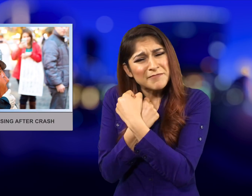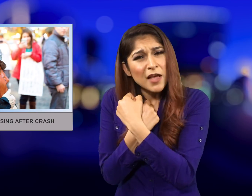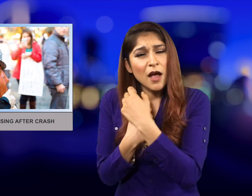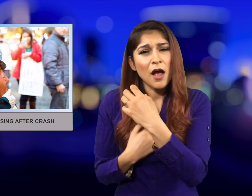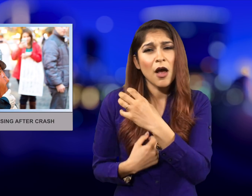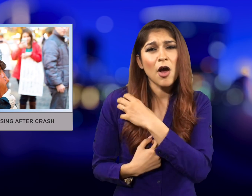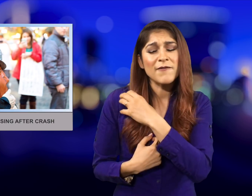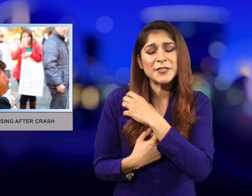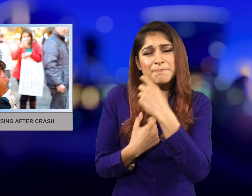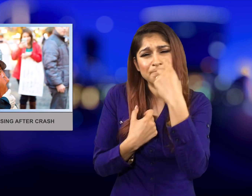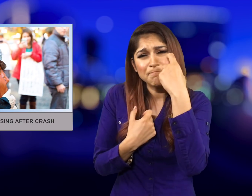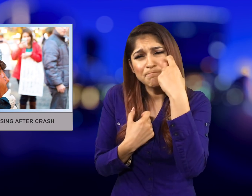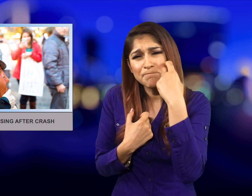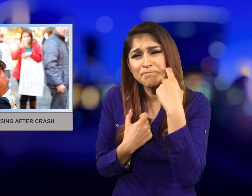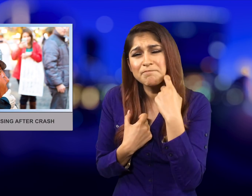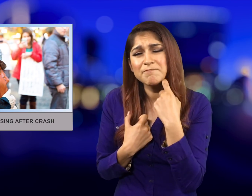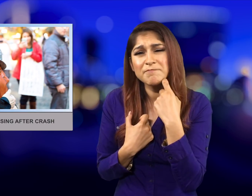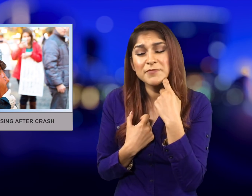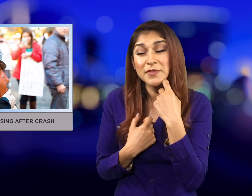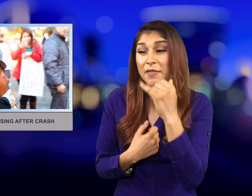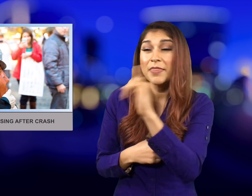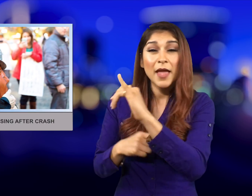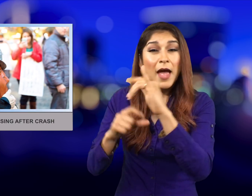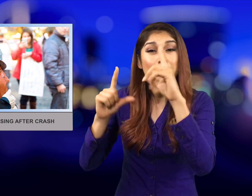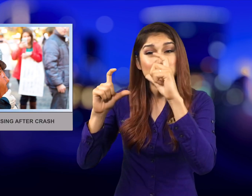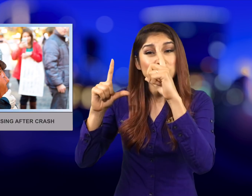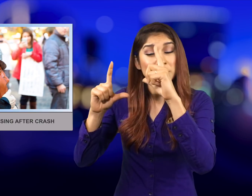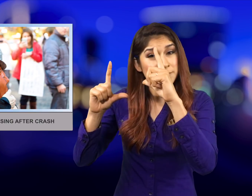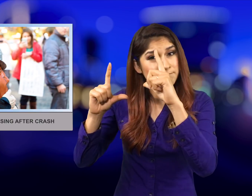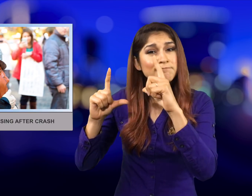In the picture he's hugging a police officer as tears streamed down his cheek.